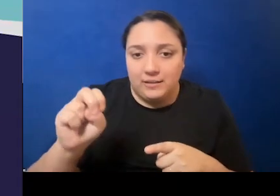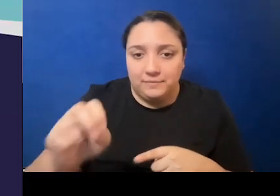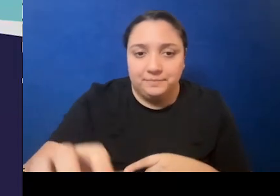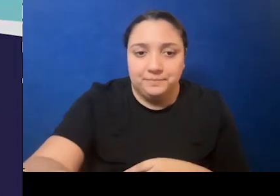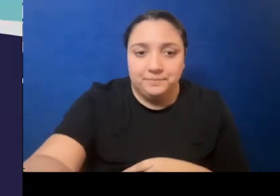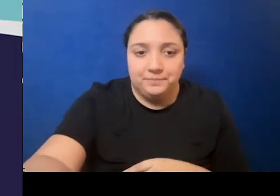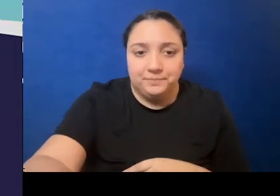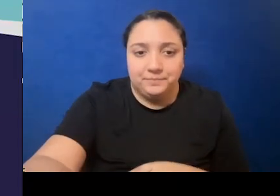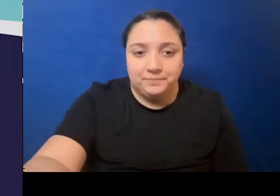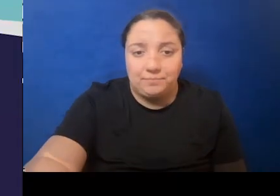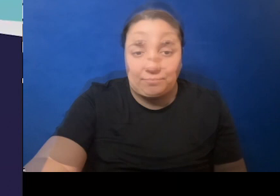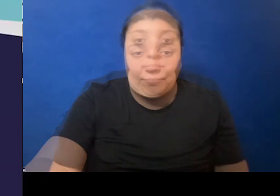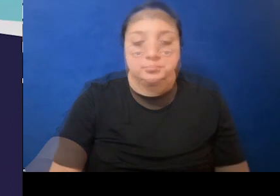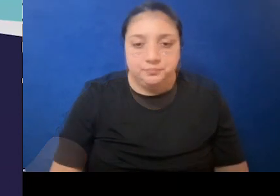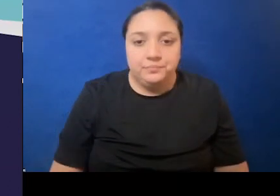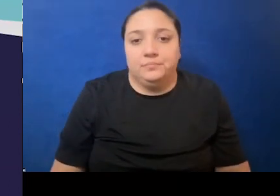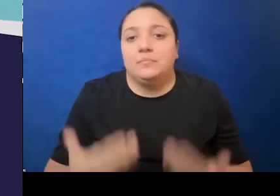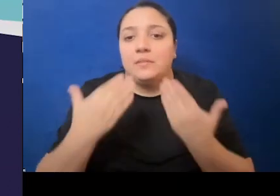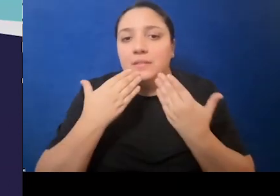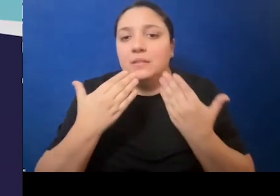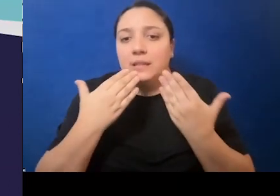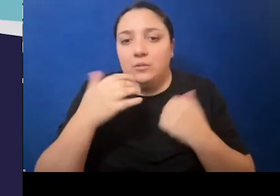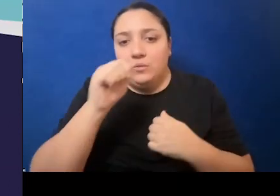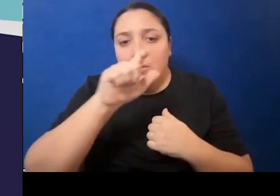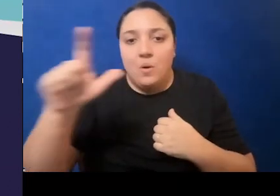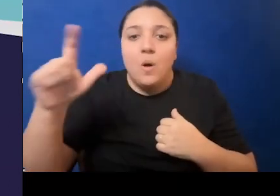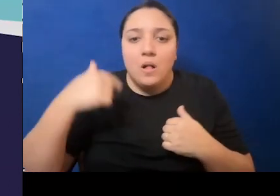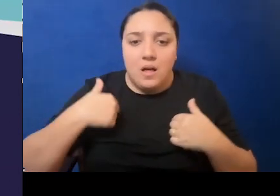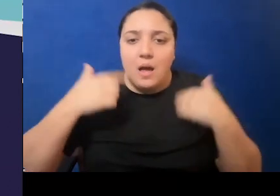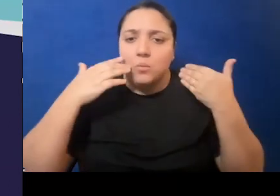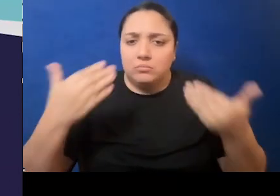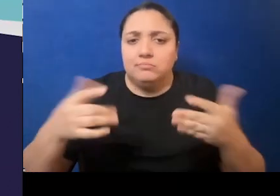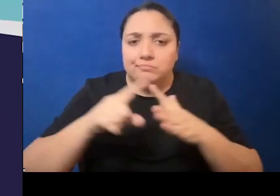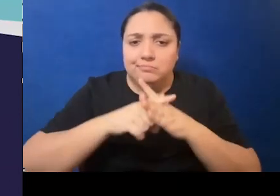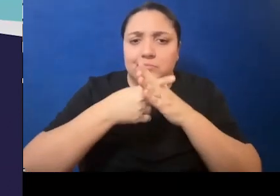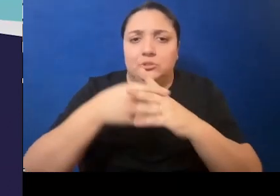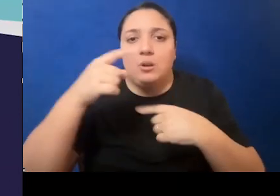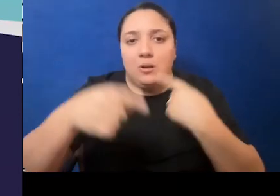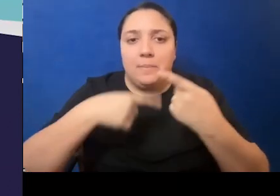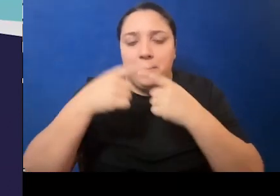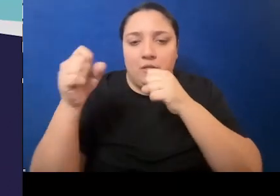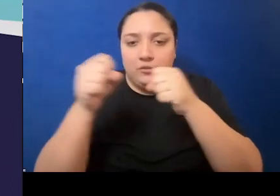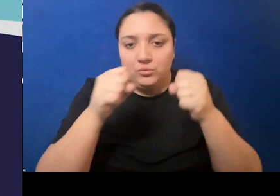THANK YOU ALL. I'M GOING TO START ON THE STRATEGIES BECAUSE I TALKED